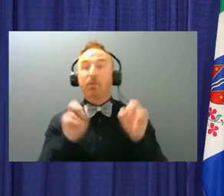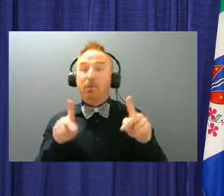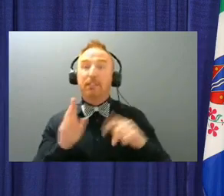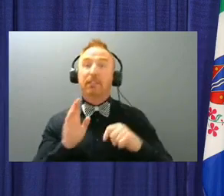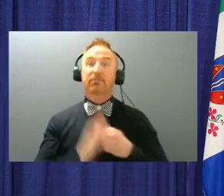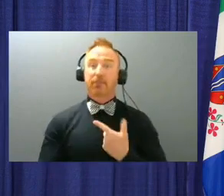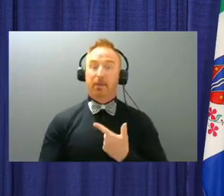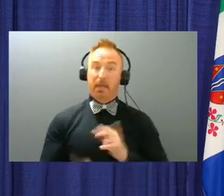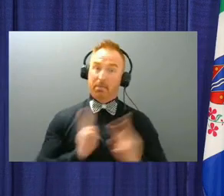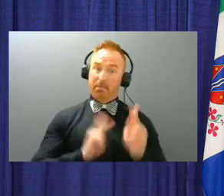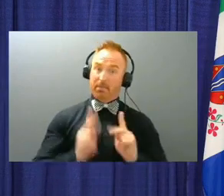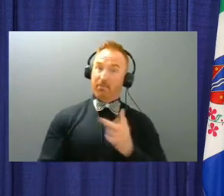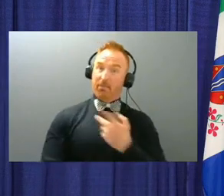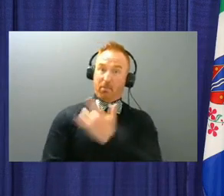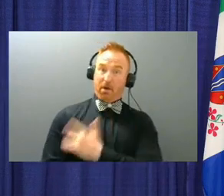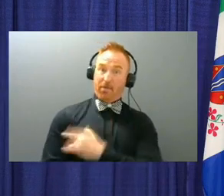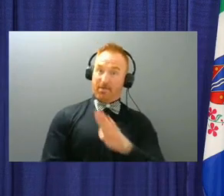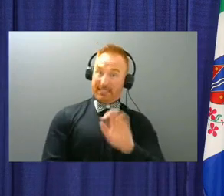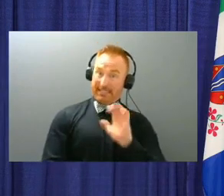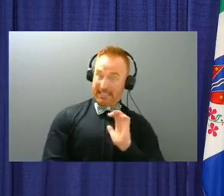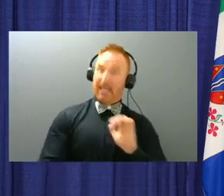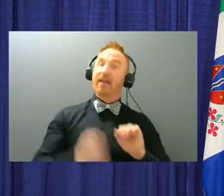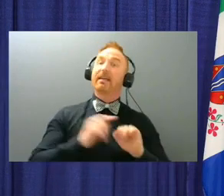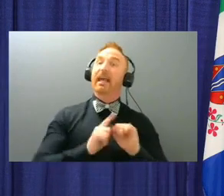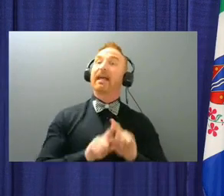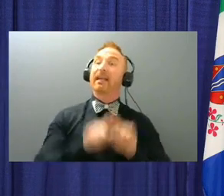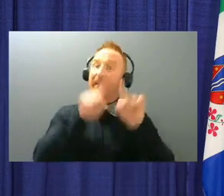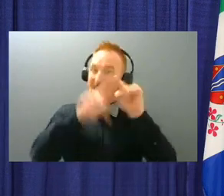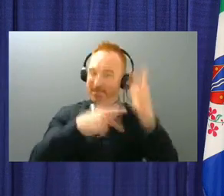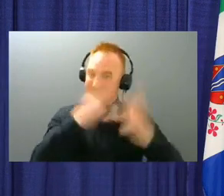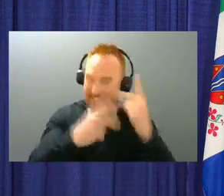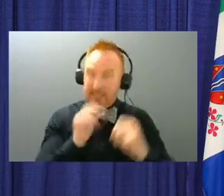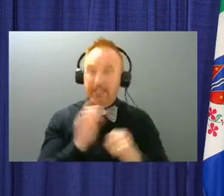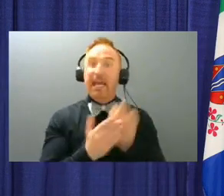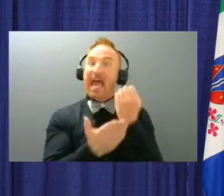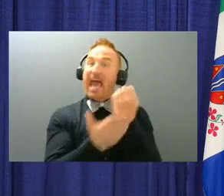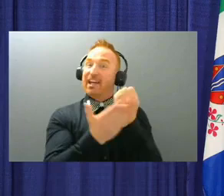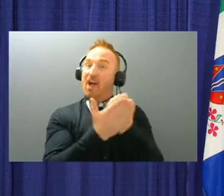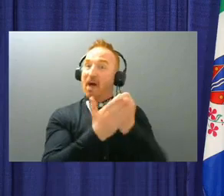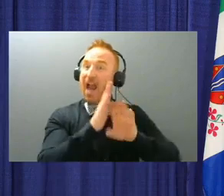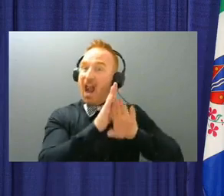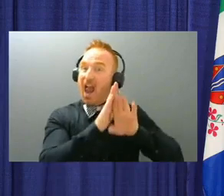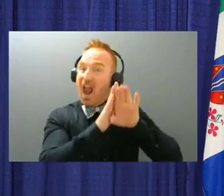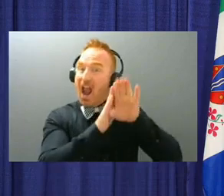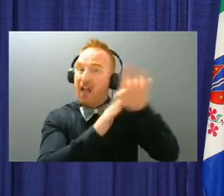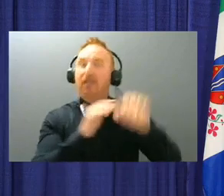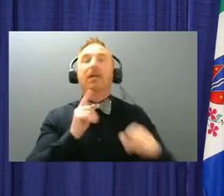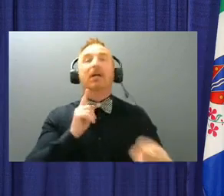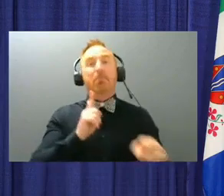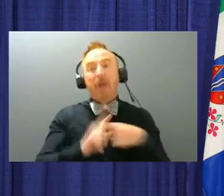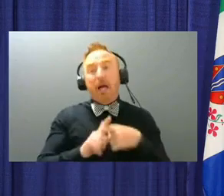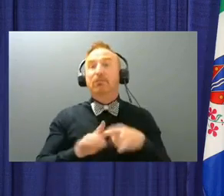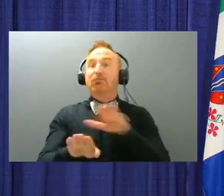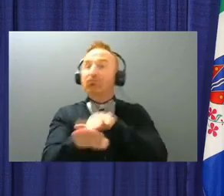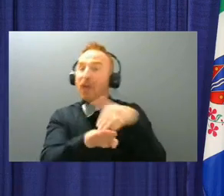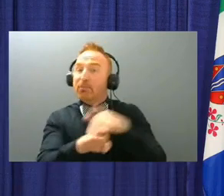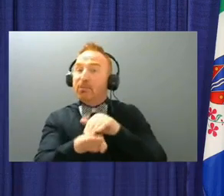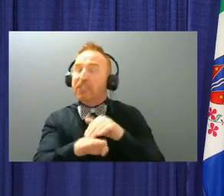visitors from BC, more economic opportunity for retailers here, and allowing for easier flow of goods and transport.